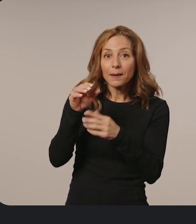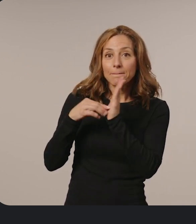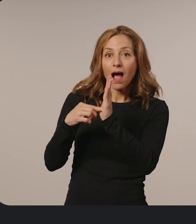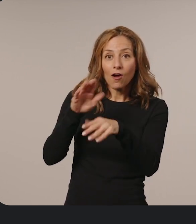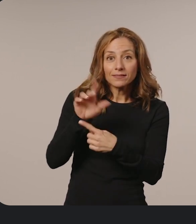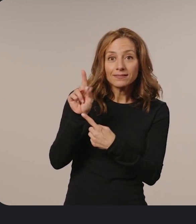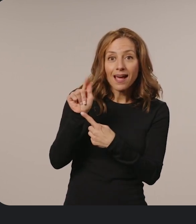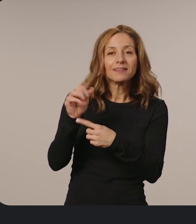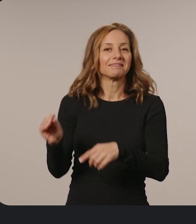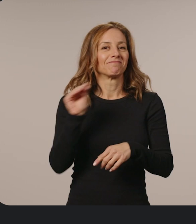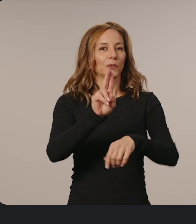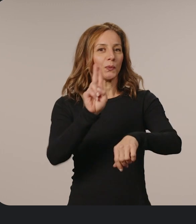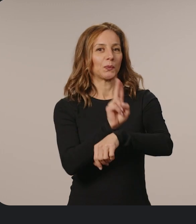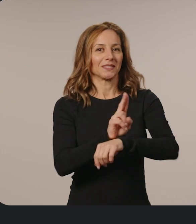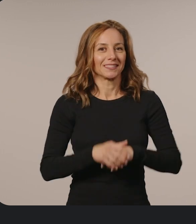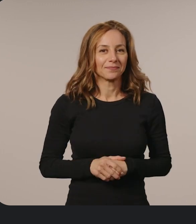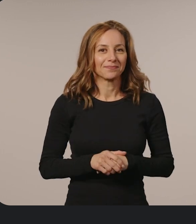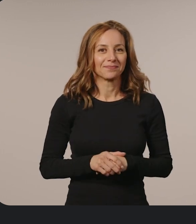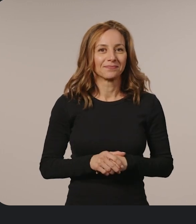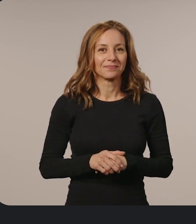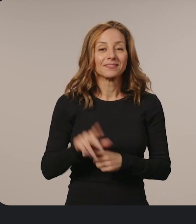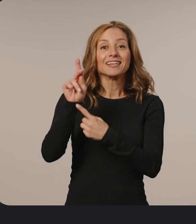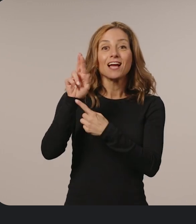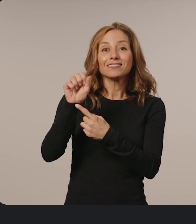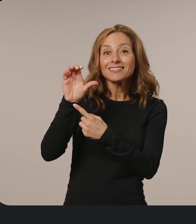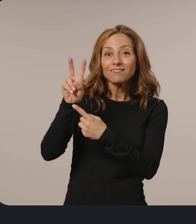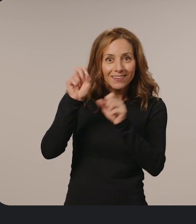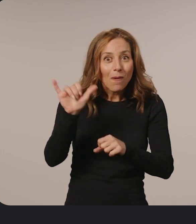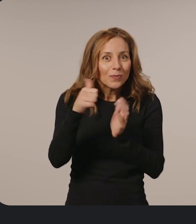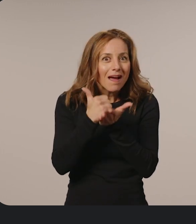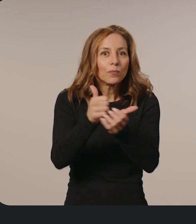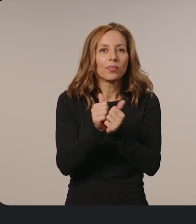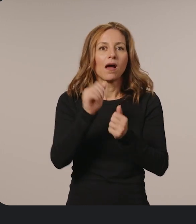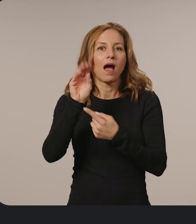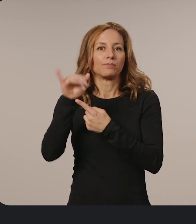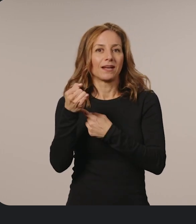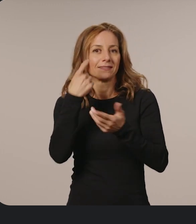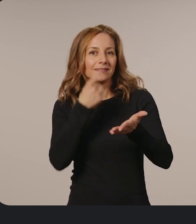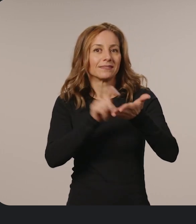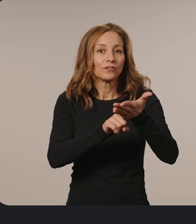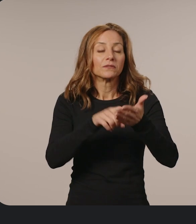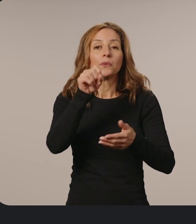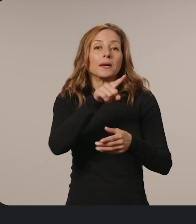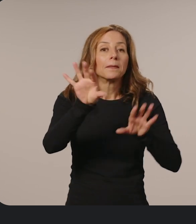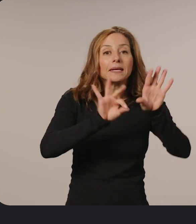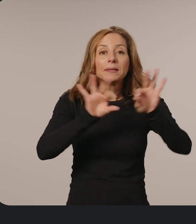and train the model on your data, and use it. KerasCV can also help you with object detection.